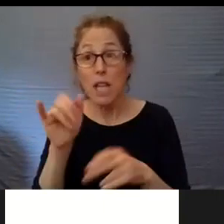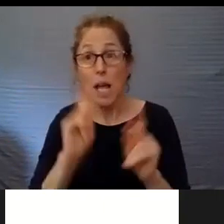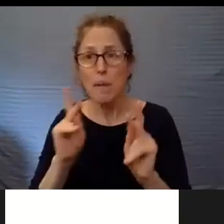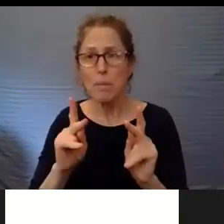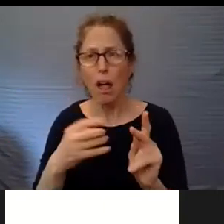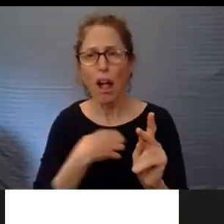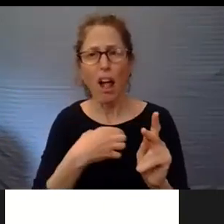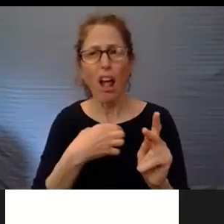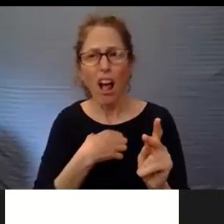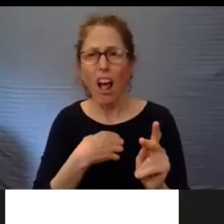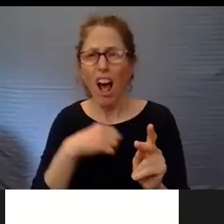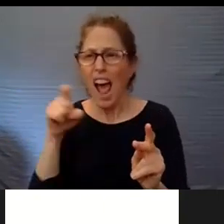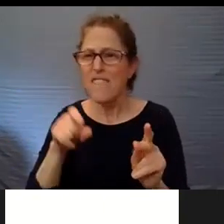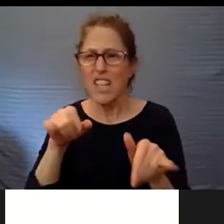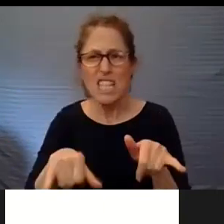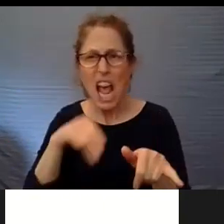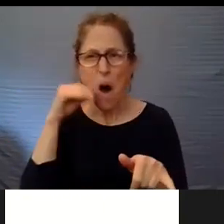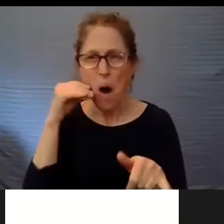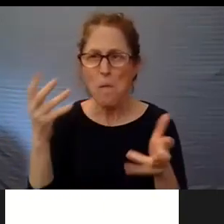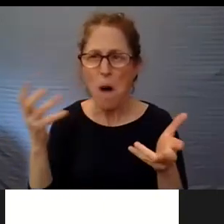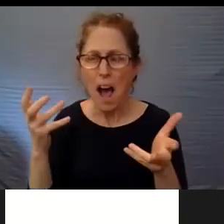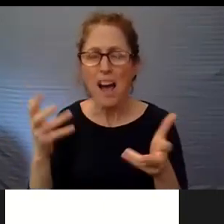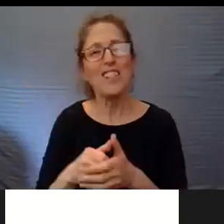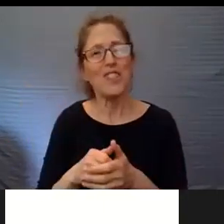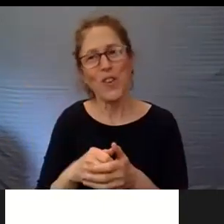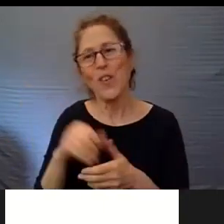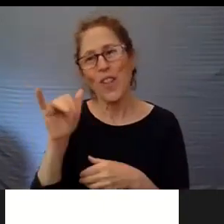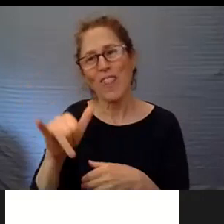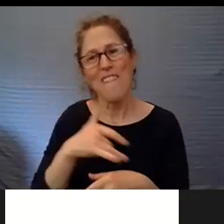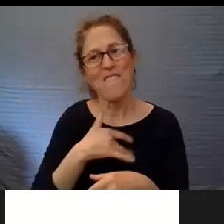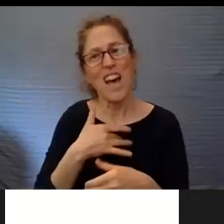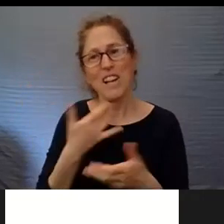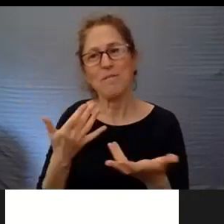by the idea of not leaving their house, and it felt-- It was just really hard to see.